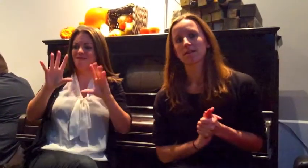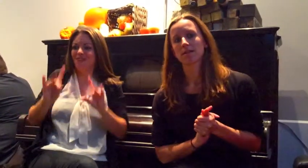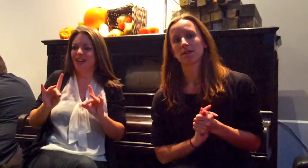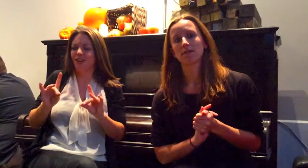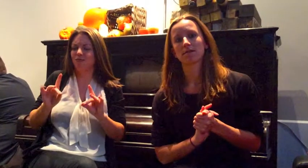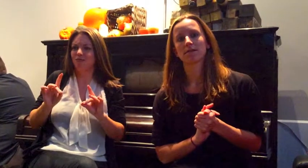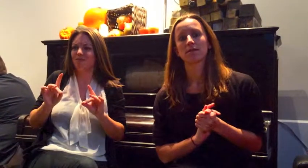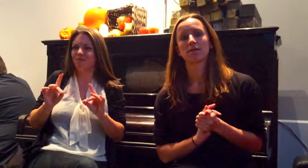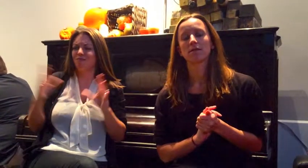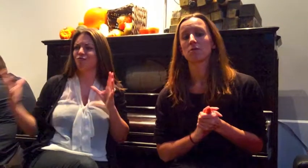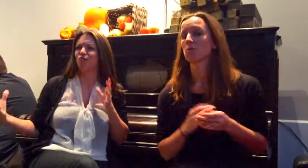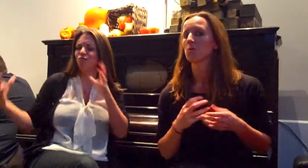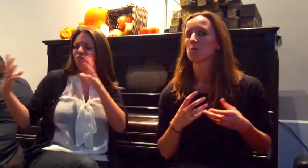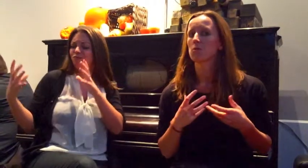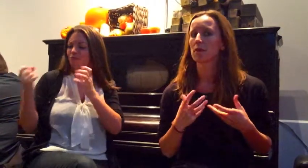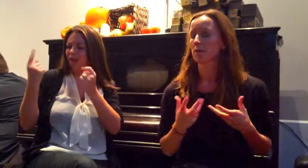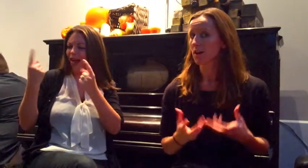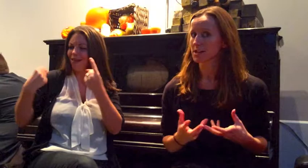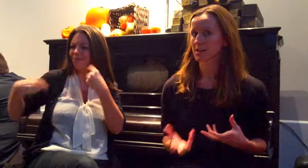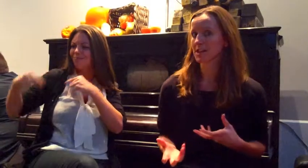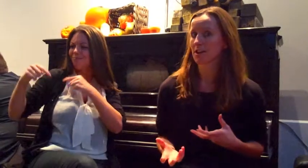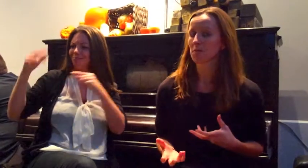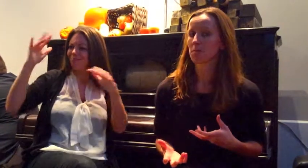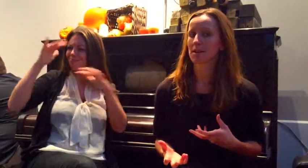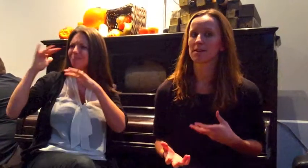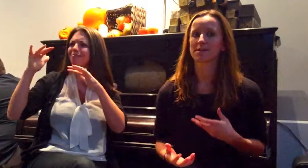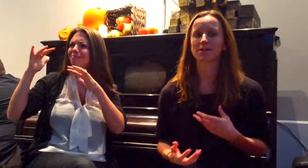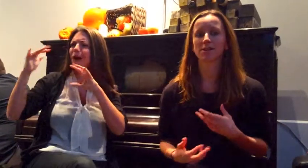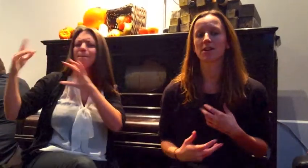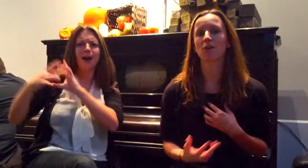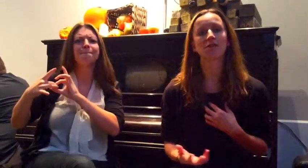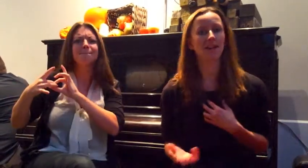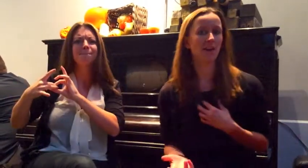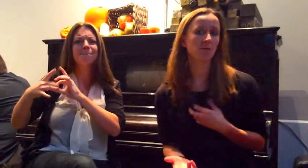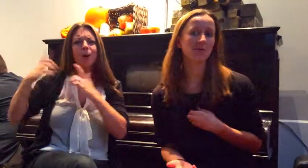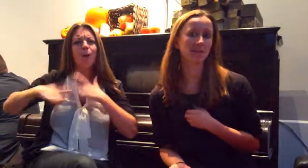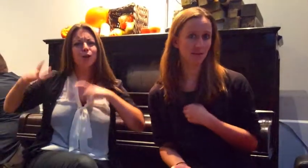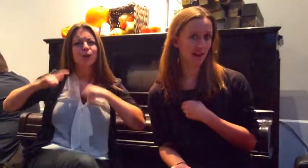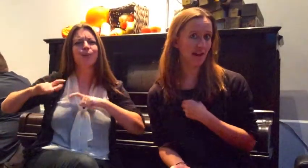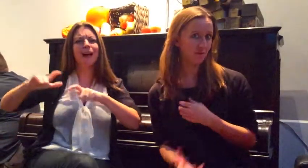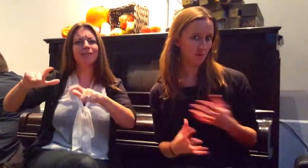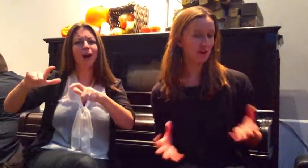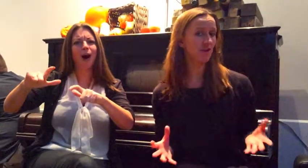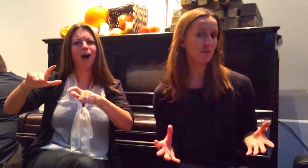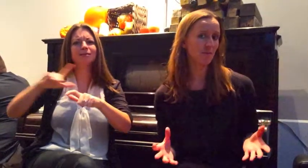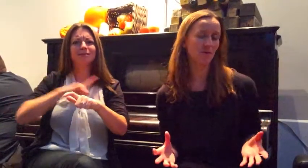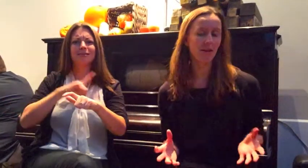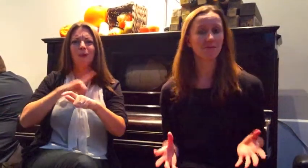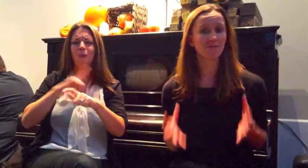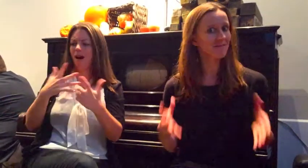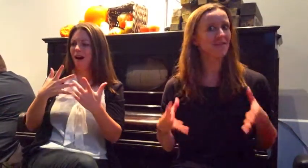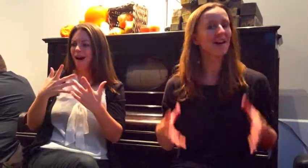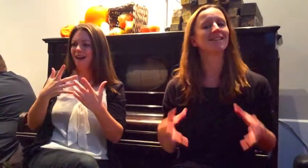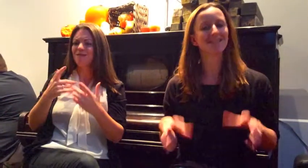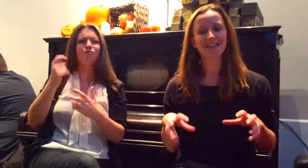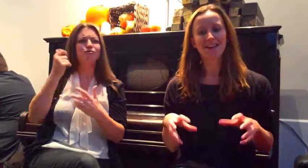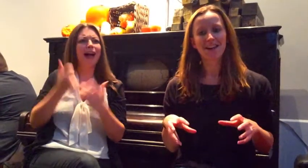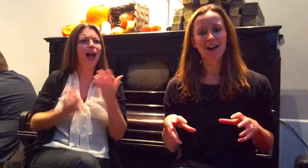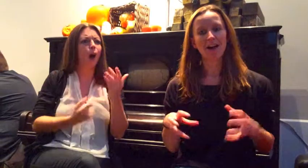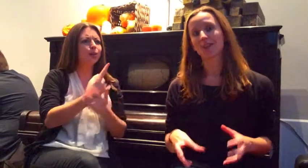we got together and we realised that we would like to continue, because you don’t often